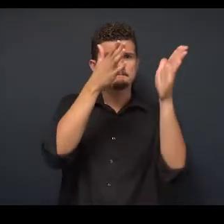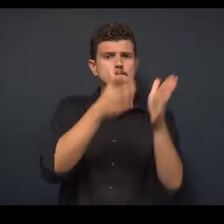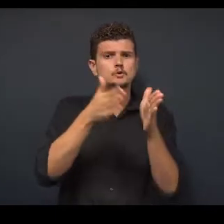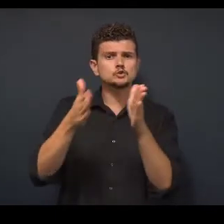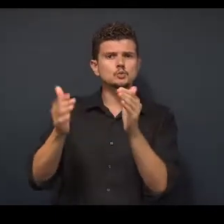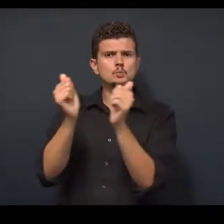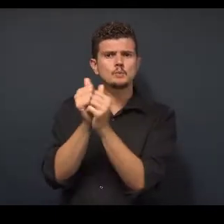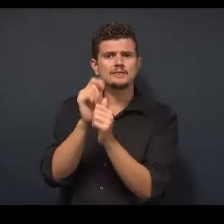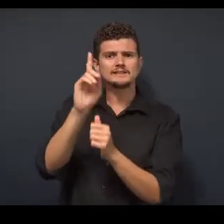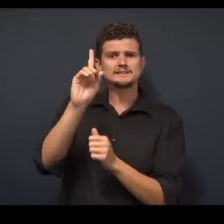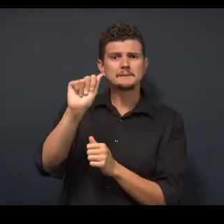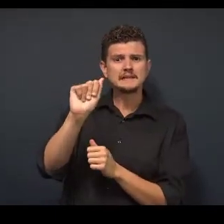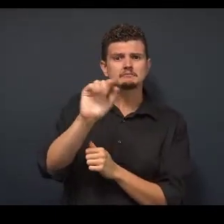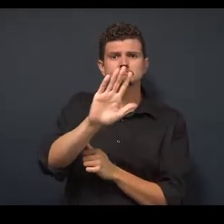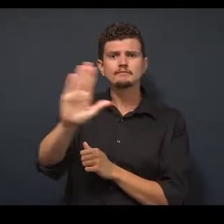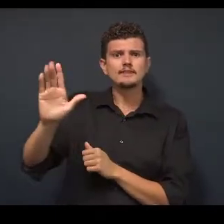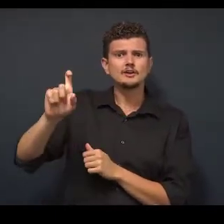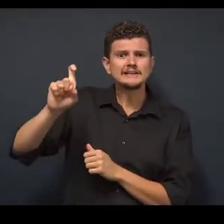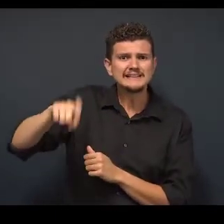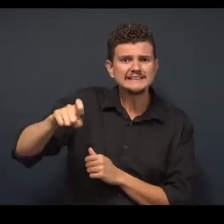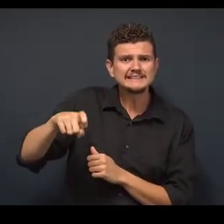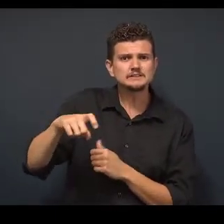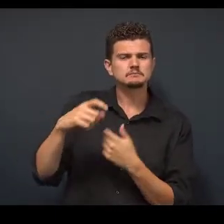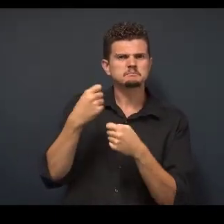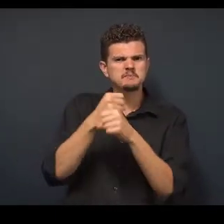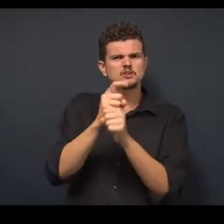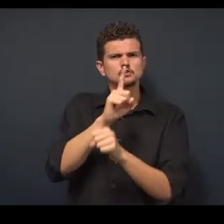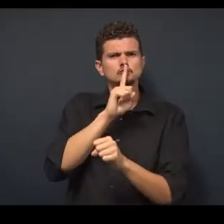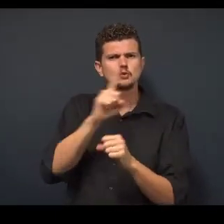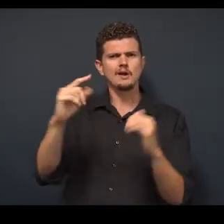to the physical environment or to policies, procedures, or practices